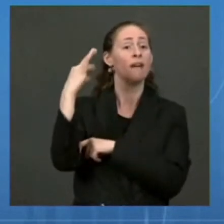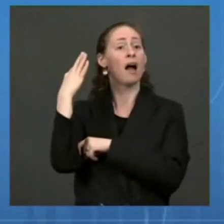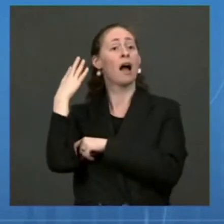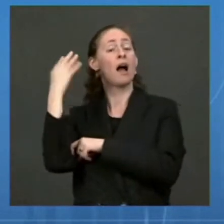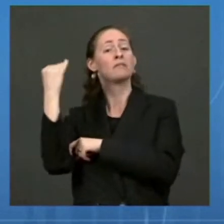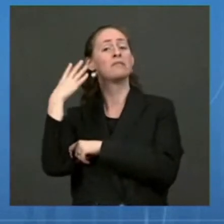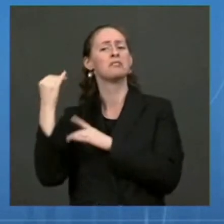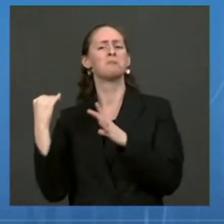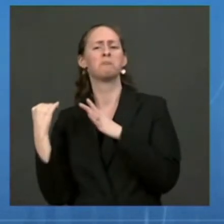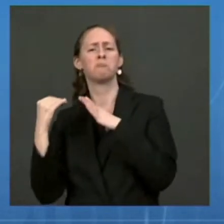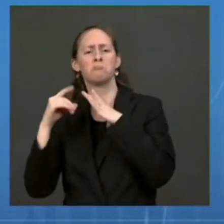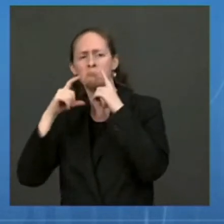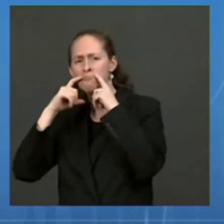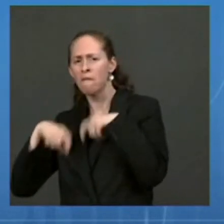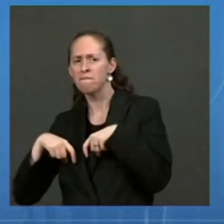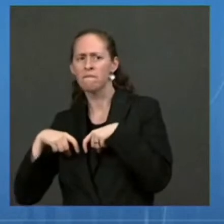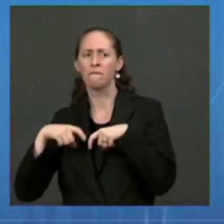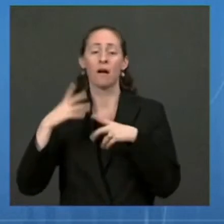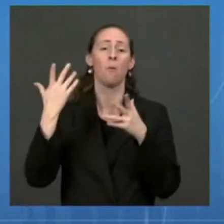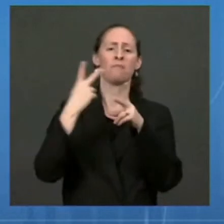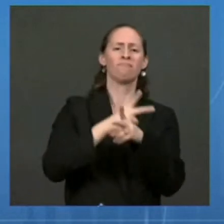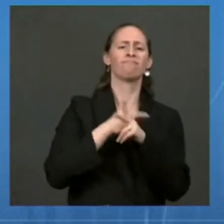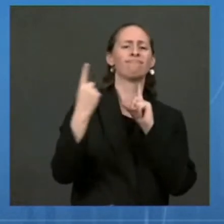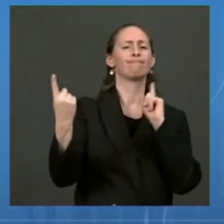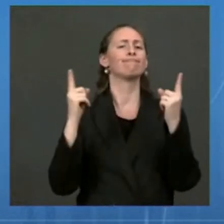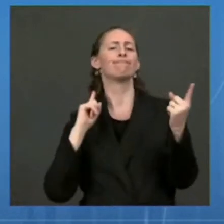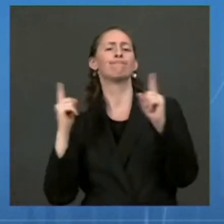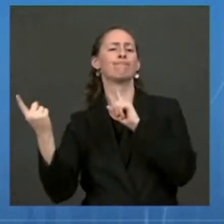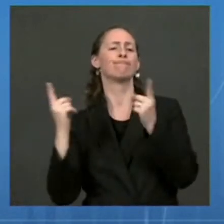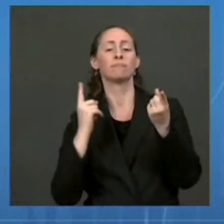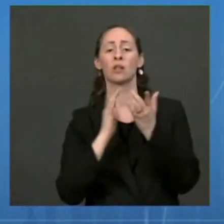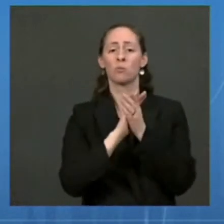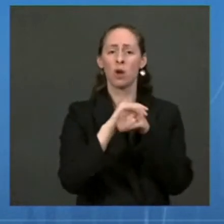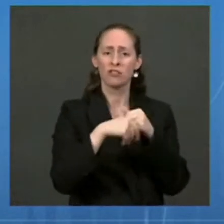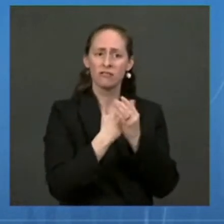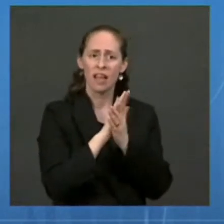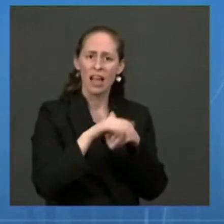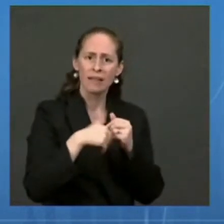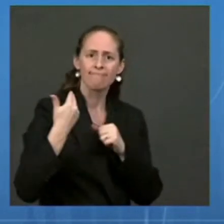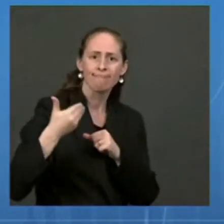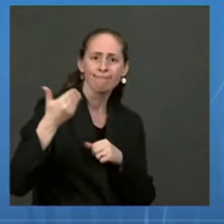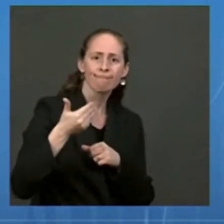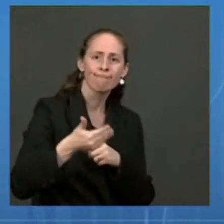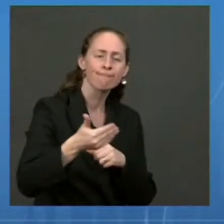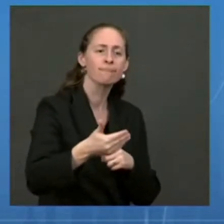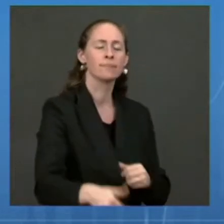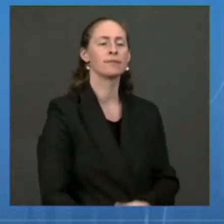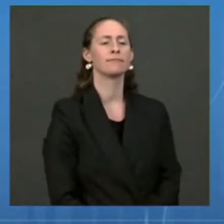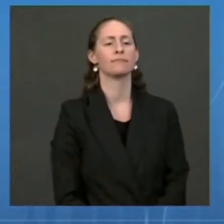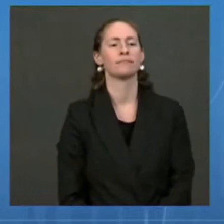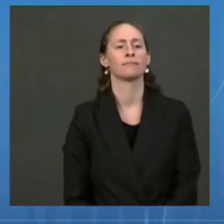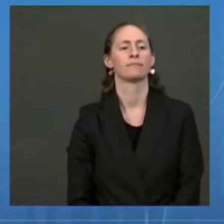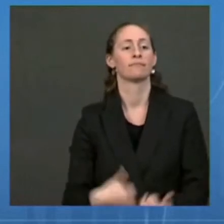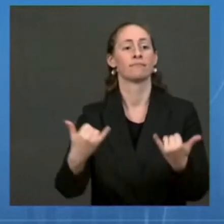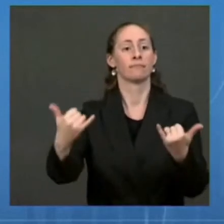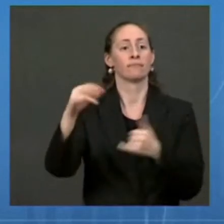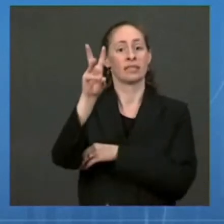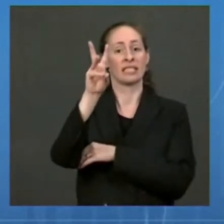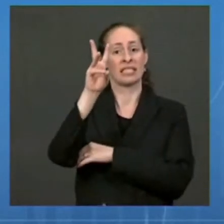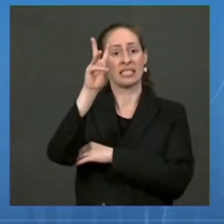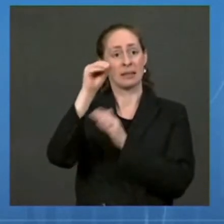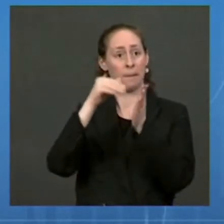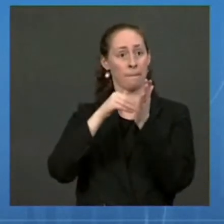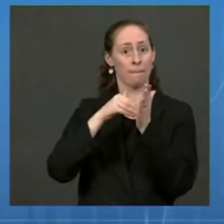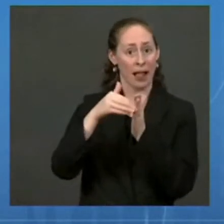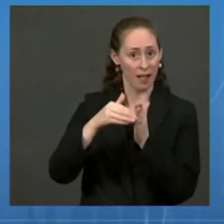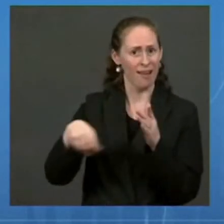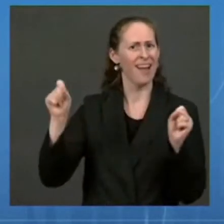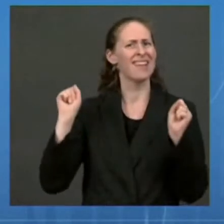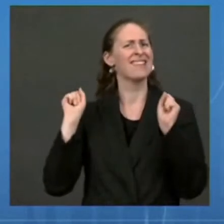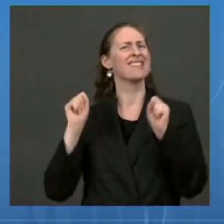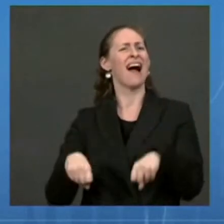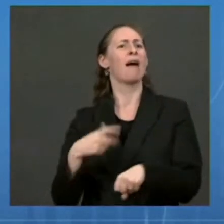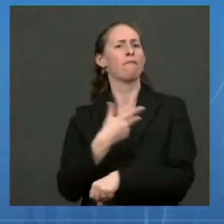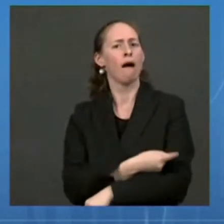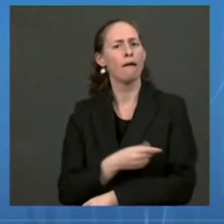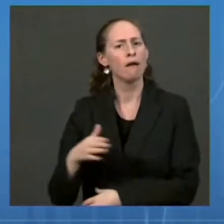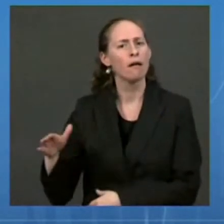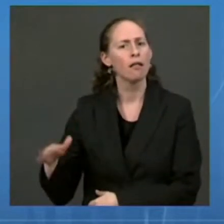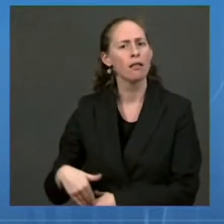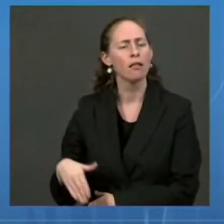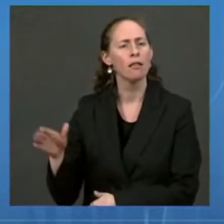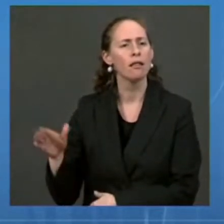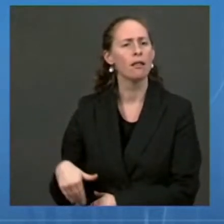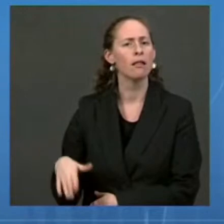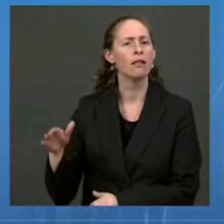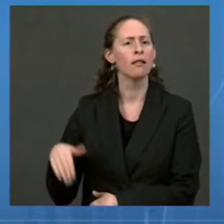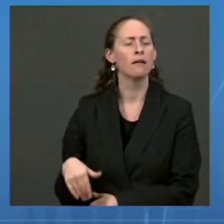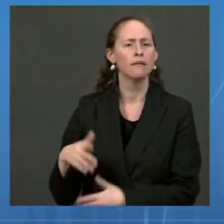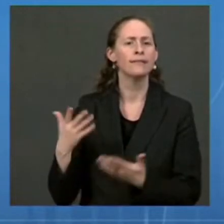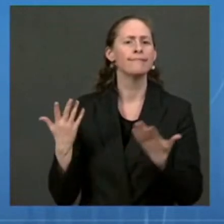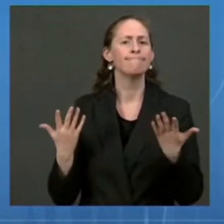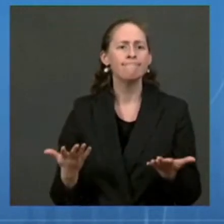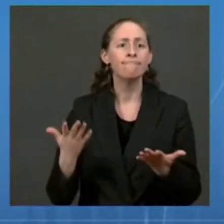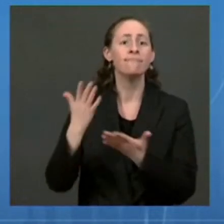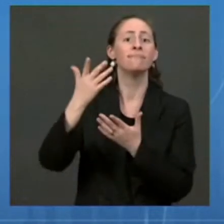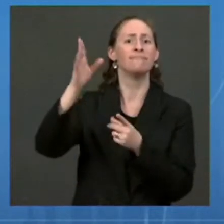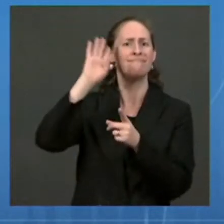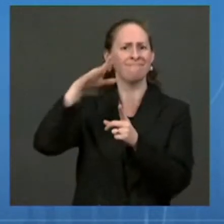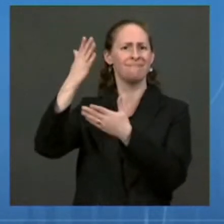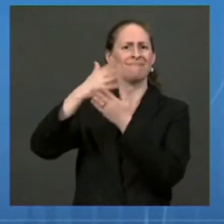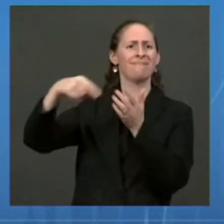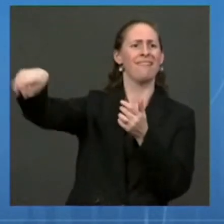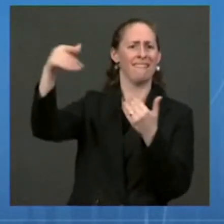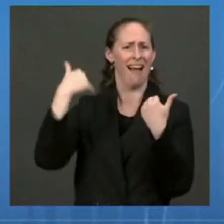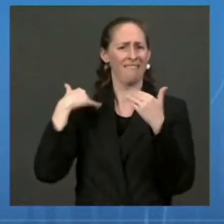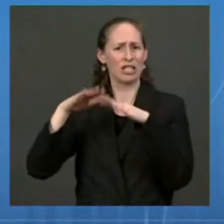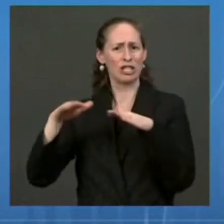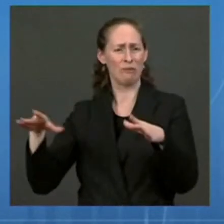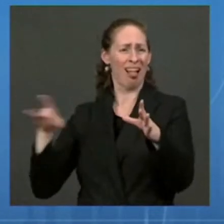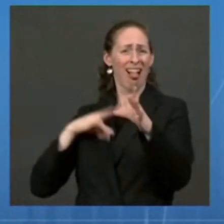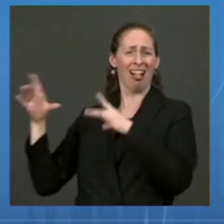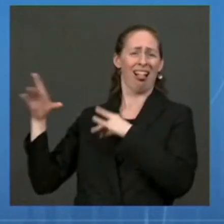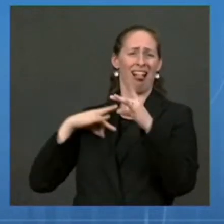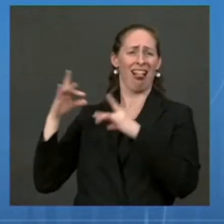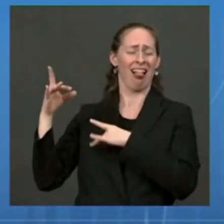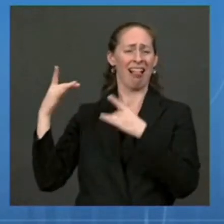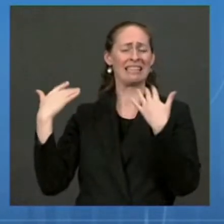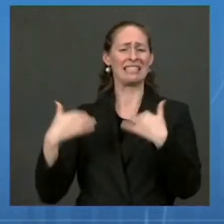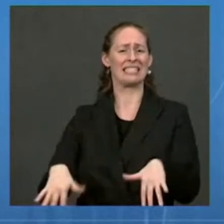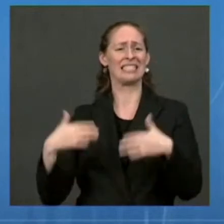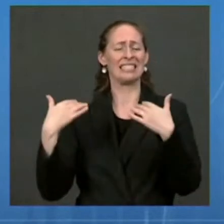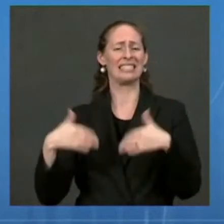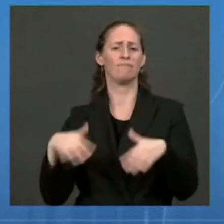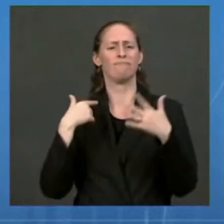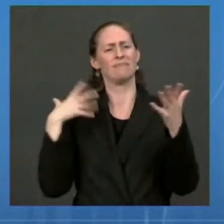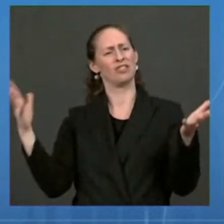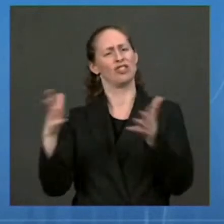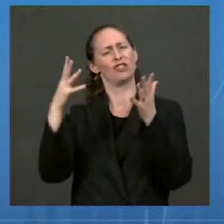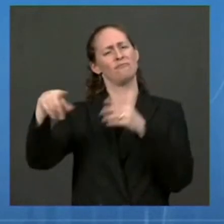HELP KEEP THEM SAFE BY